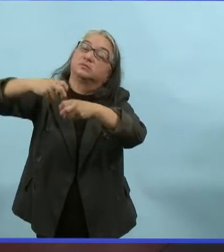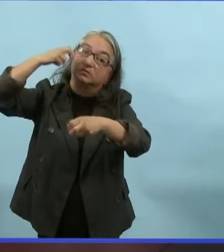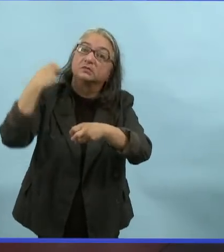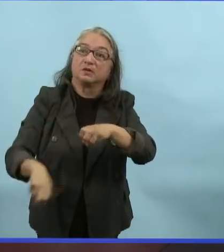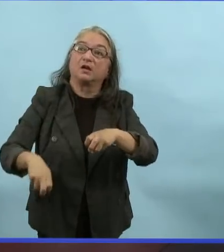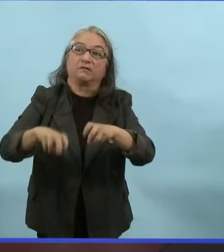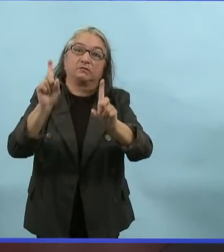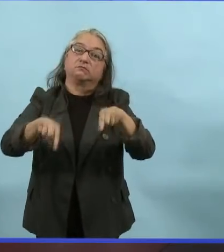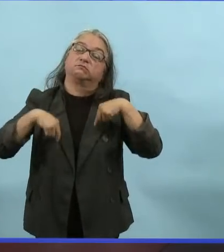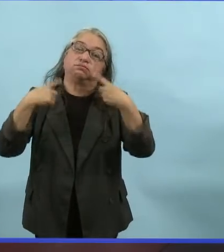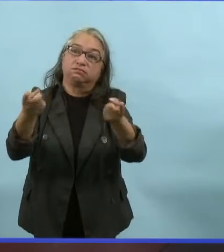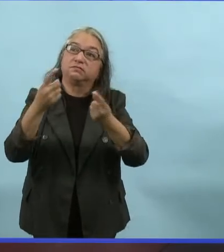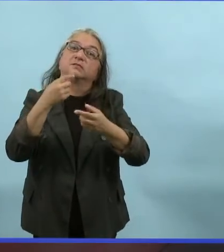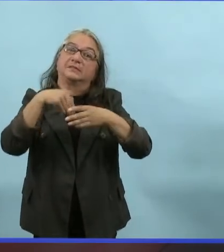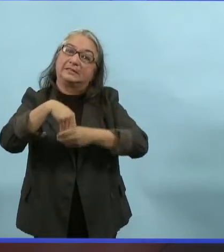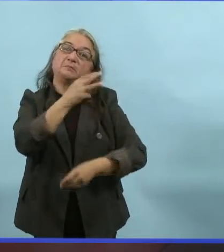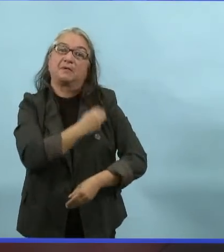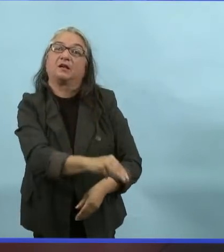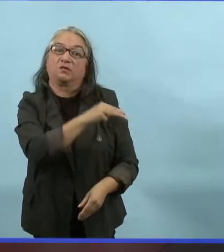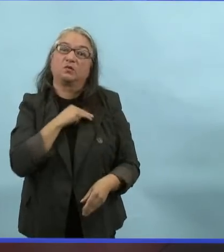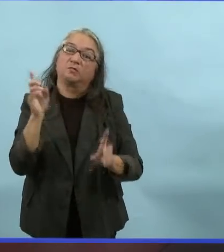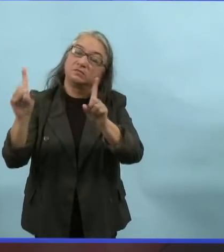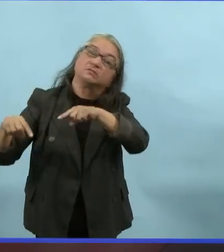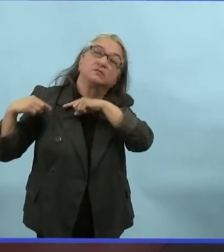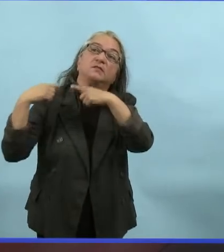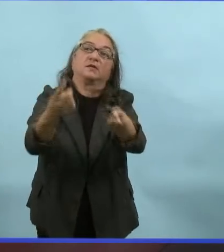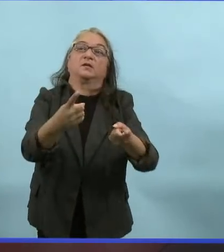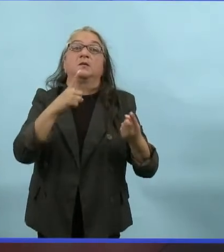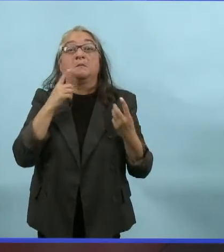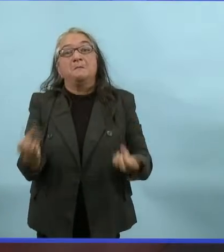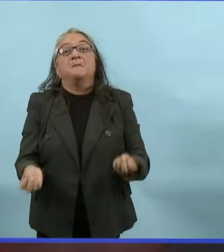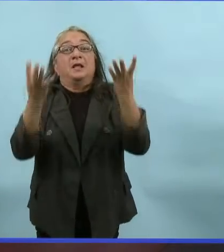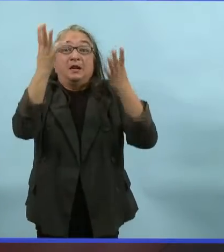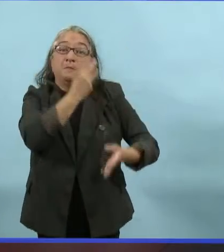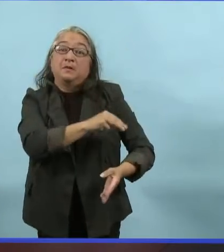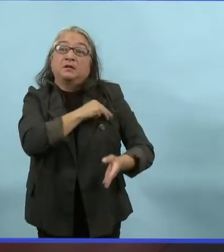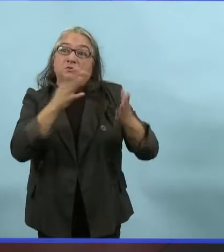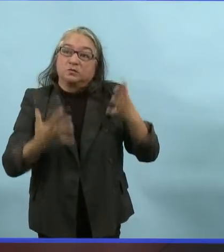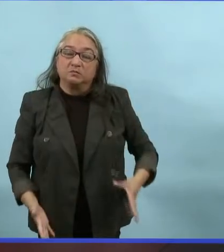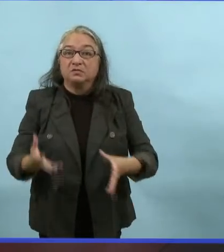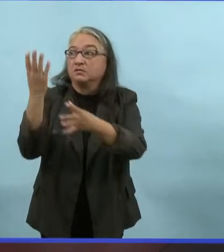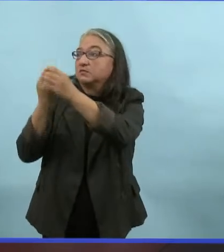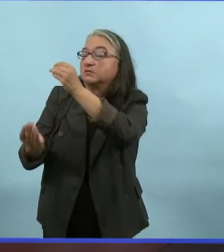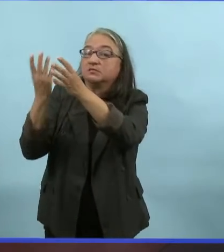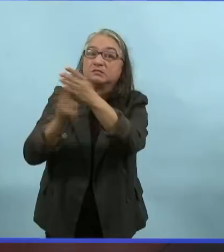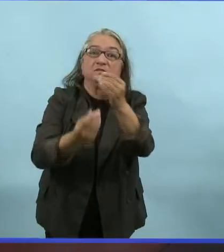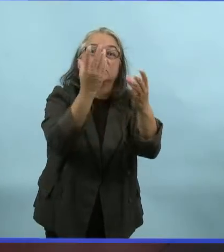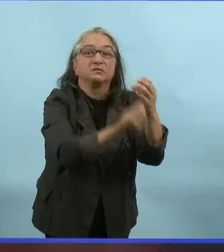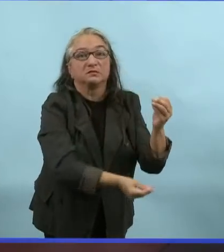know Manitobans have lost loved ones to to covet they've lost their loved ones to to other causes